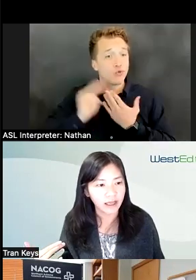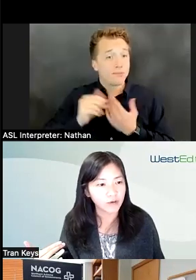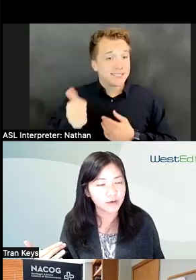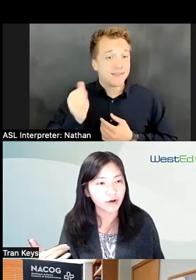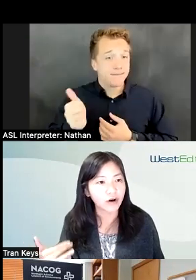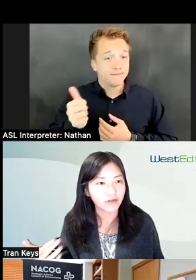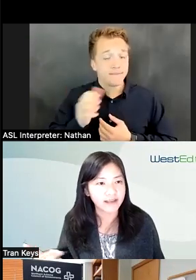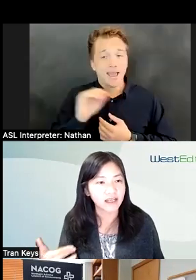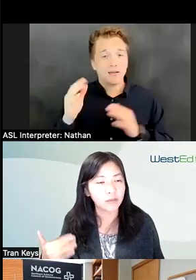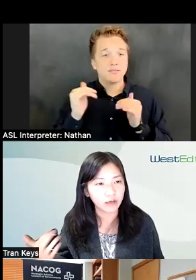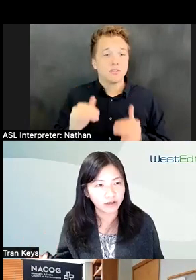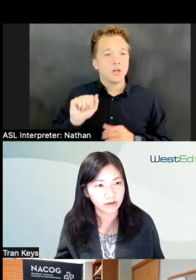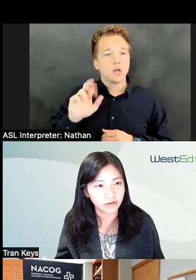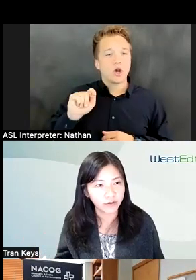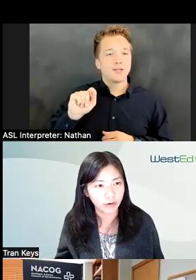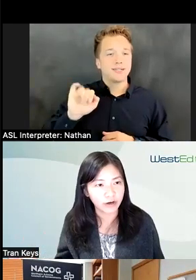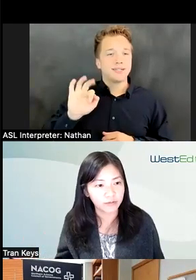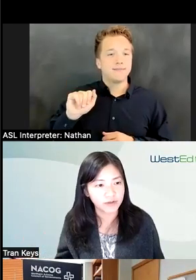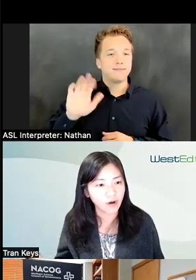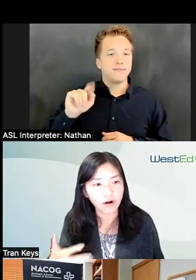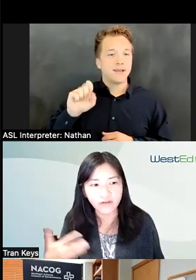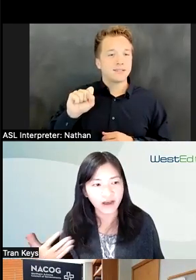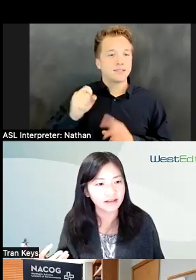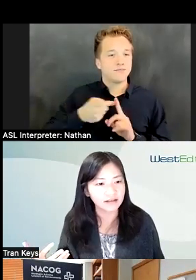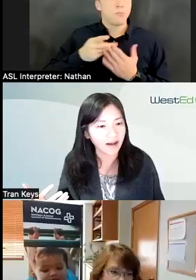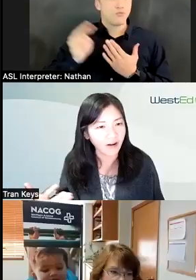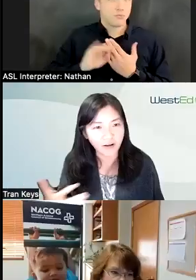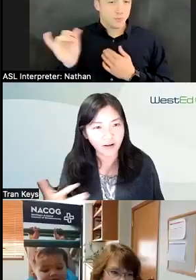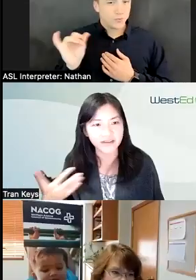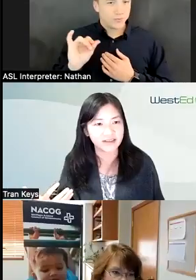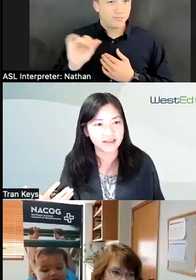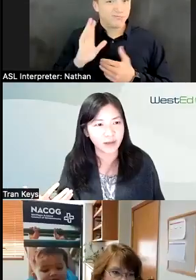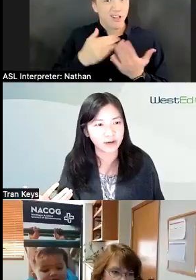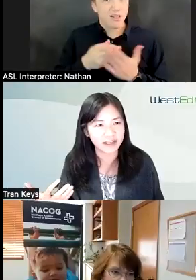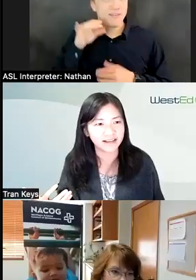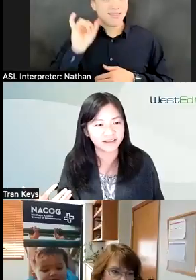and also artifacts that come out of the program. So, all that, all of this is about data.